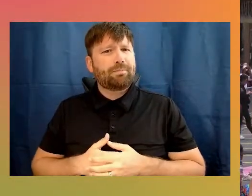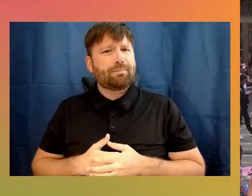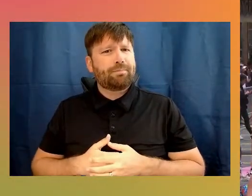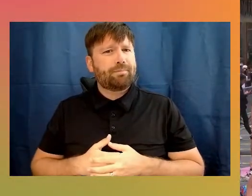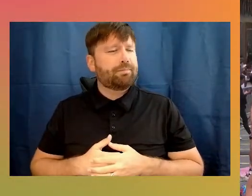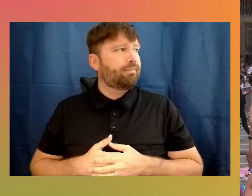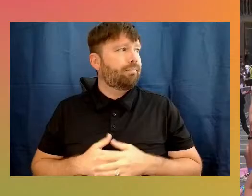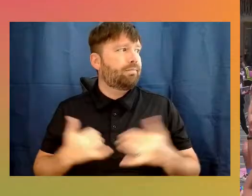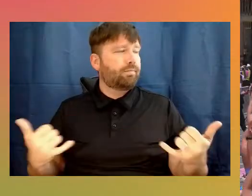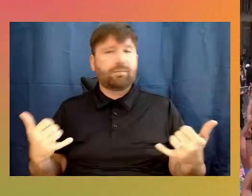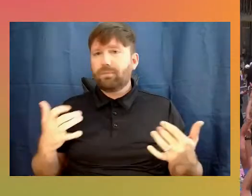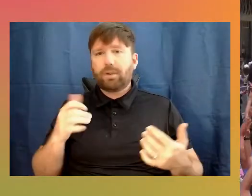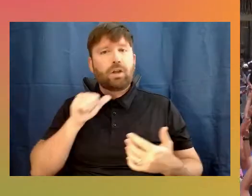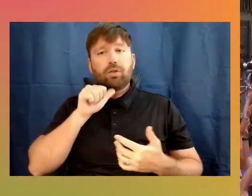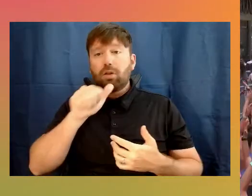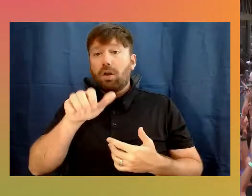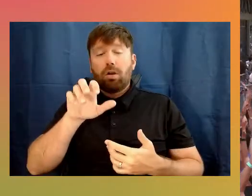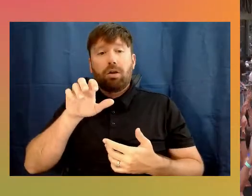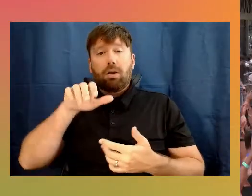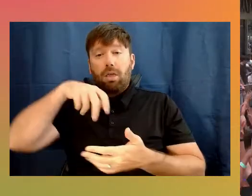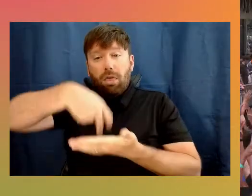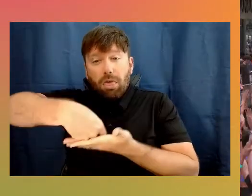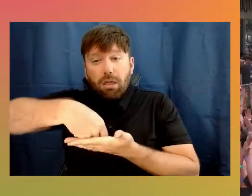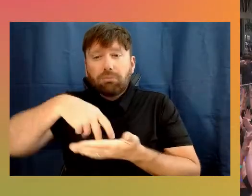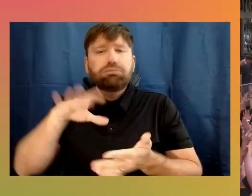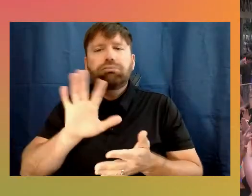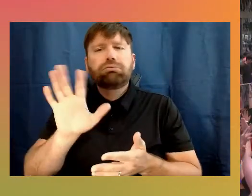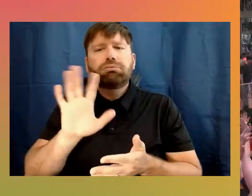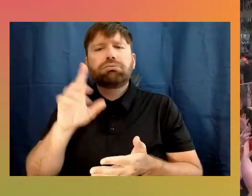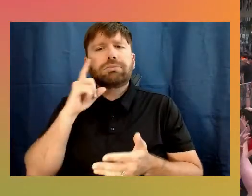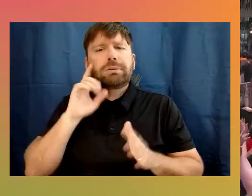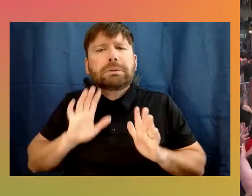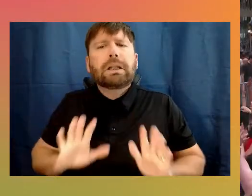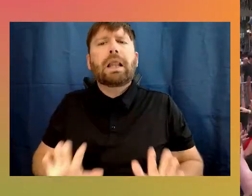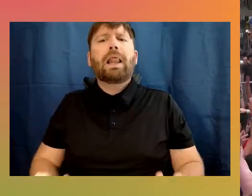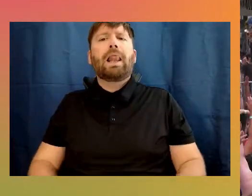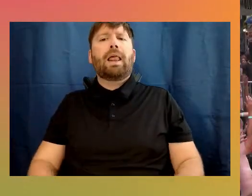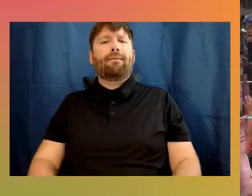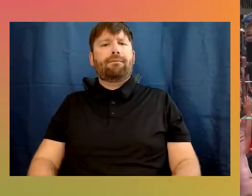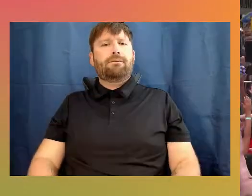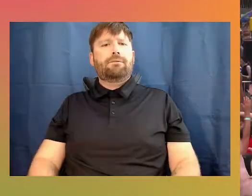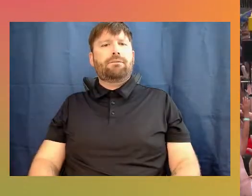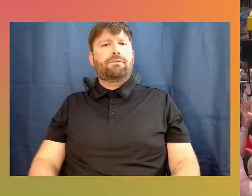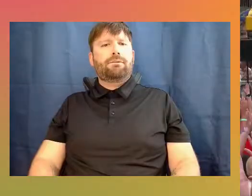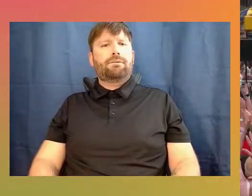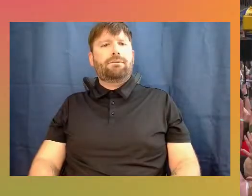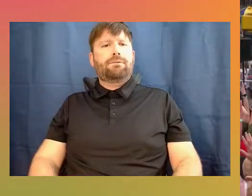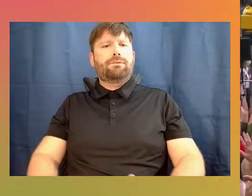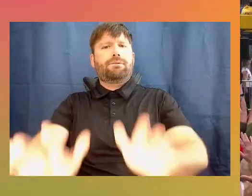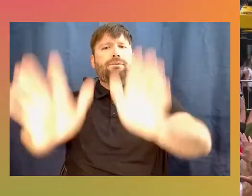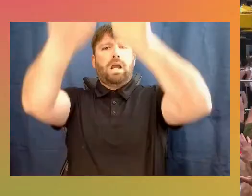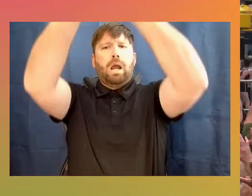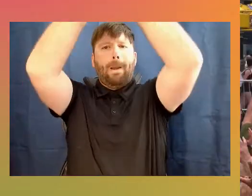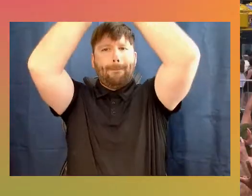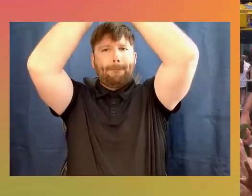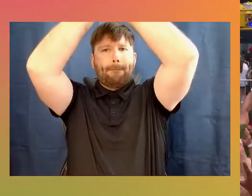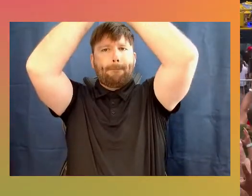LOWER. I FEEL LIKE WE GOT LUCKY WITH THE WEATHER. I WANT YOU TO LIFT UP AWAY FROM